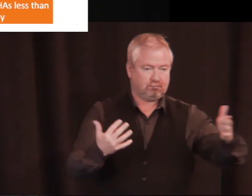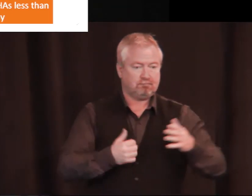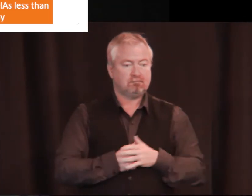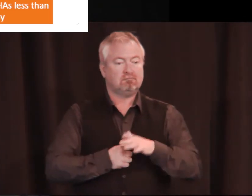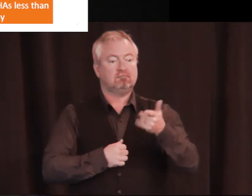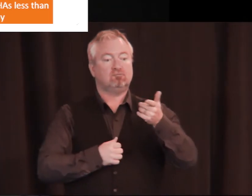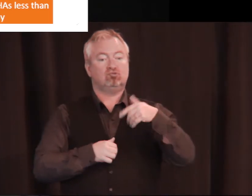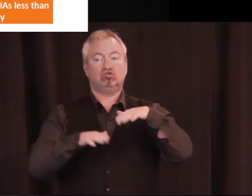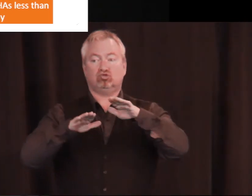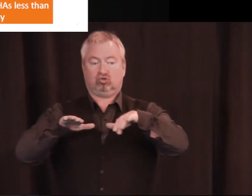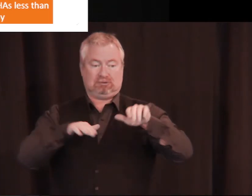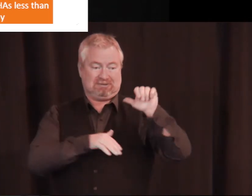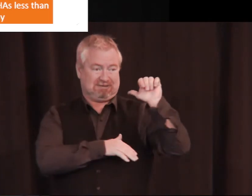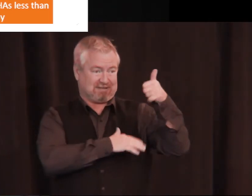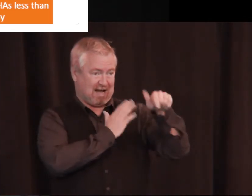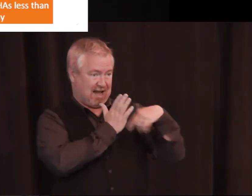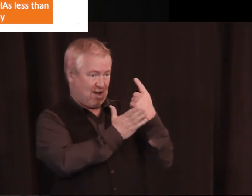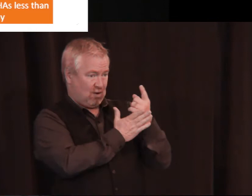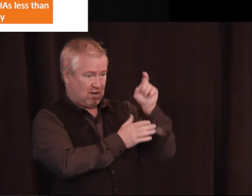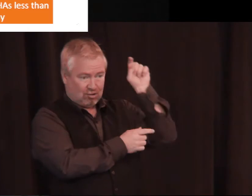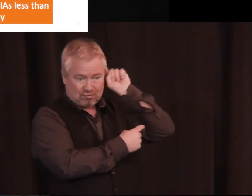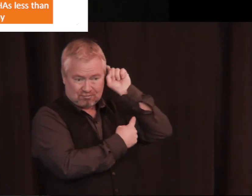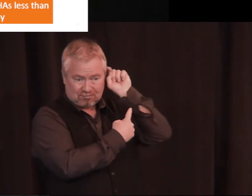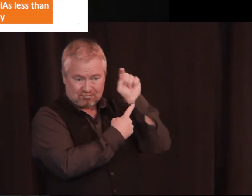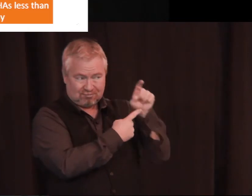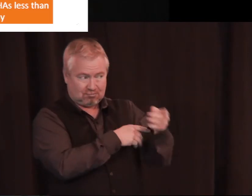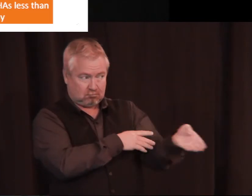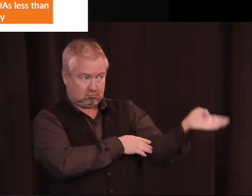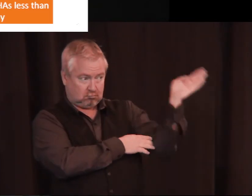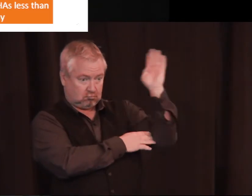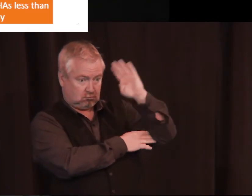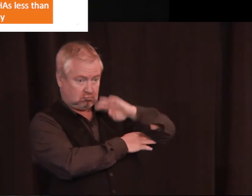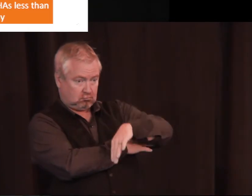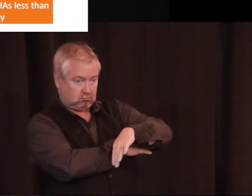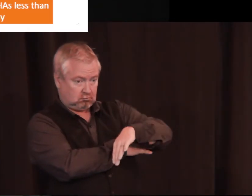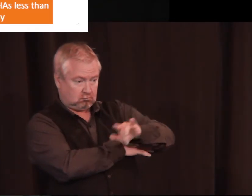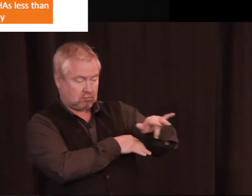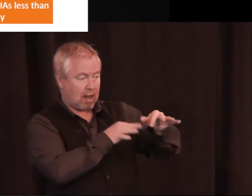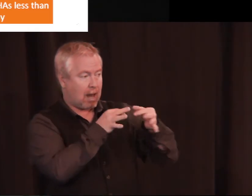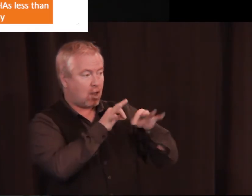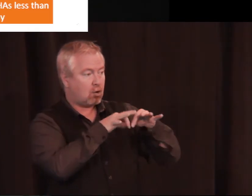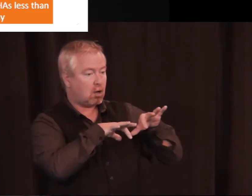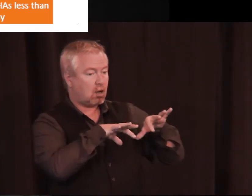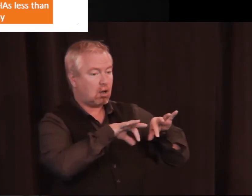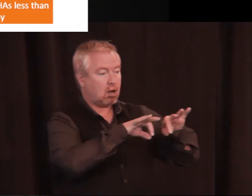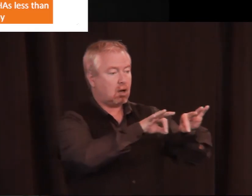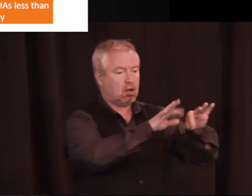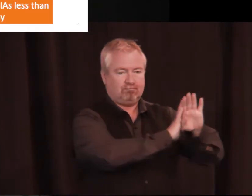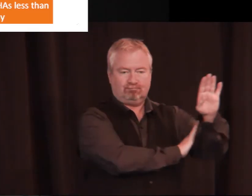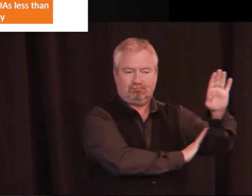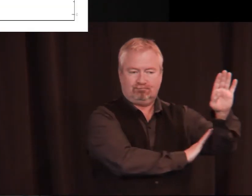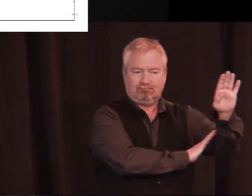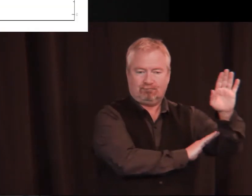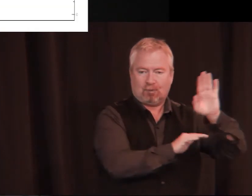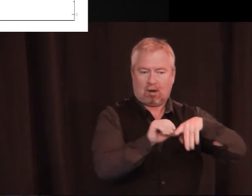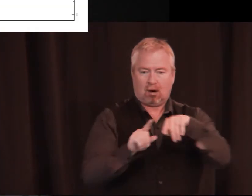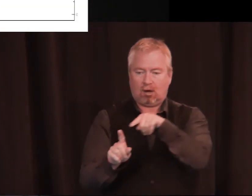are showing steeper growth in their language skills than the children who are wearing their hearing aids less than ten hours per day.